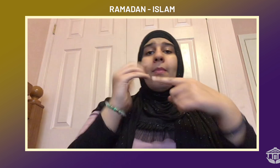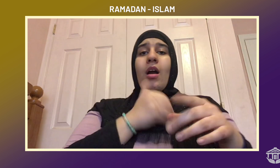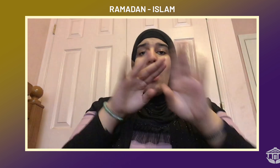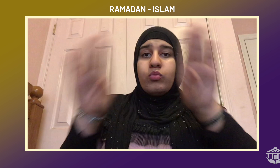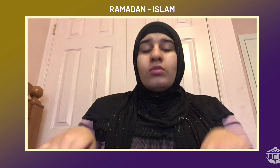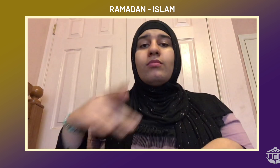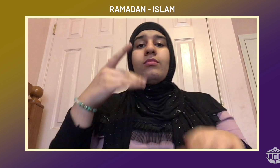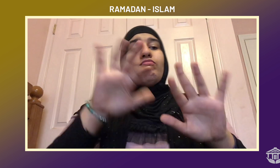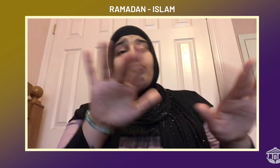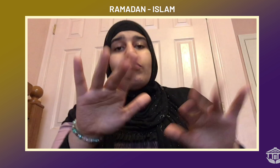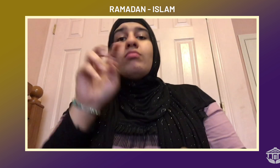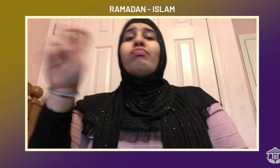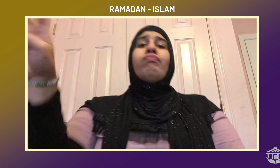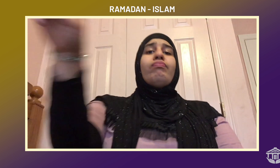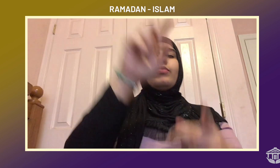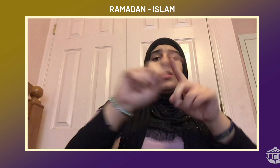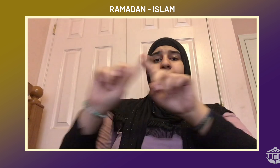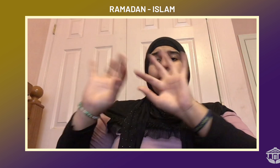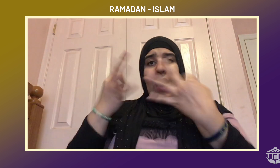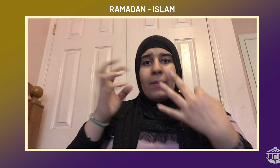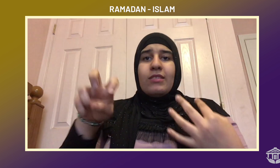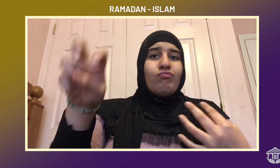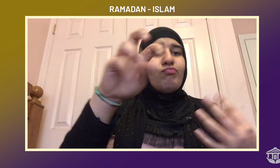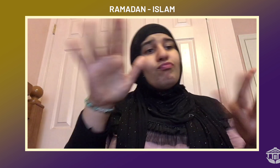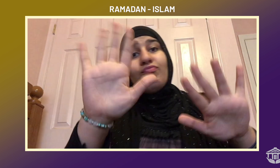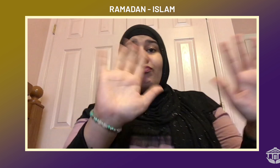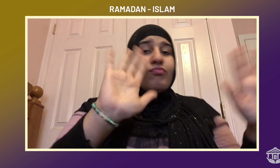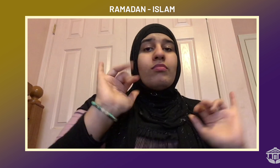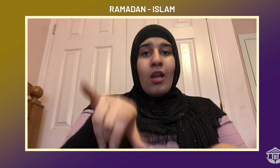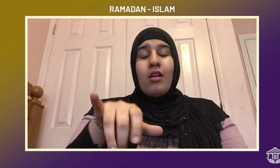We also have family members come together to celebrate. We may go to each other's homes